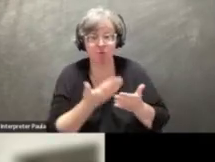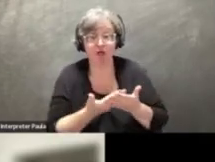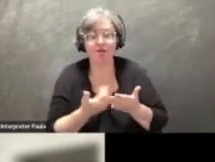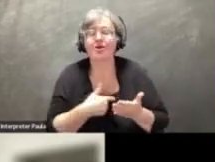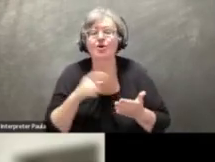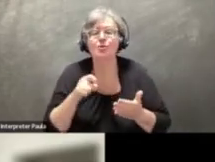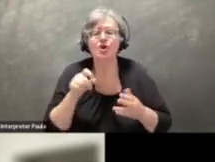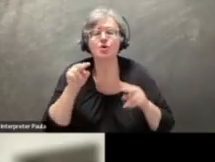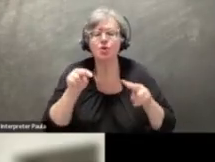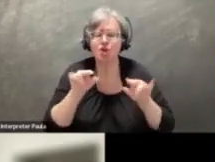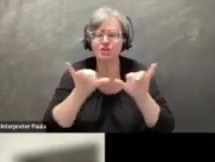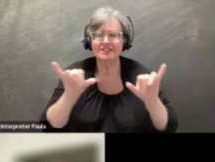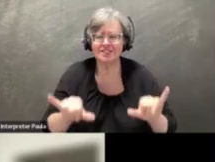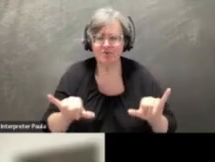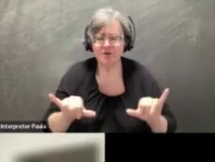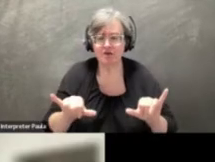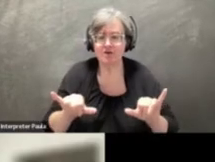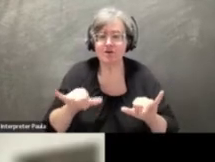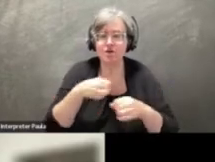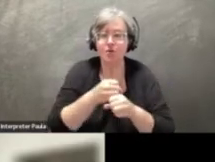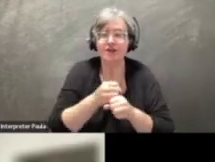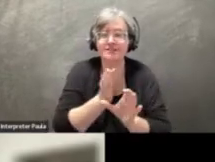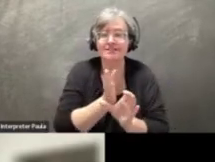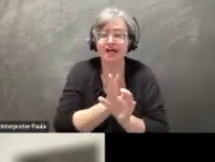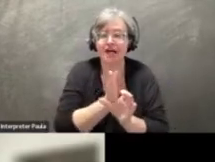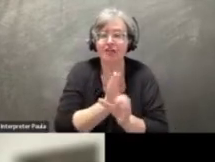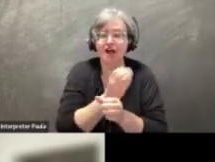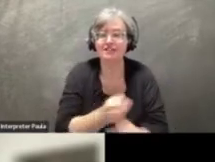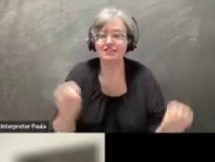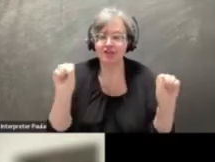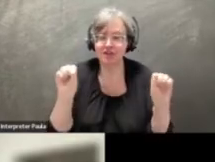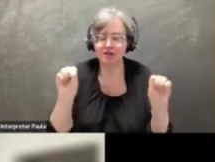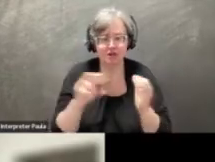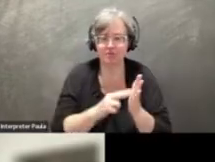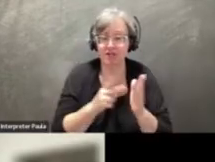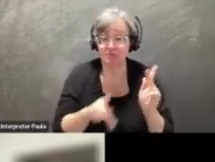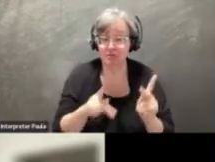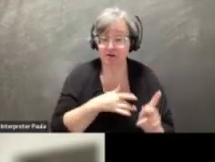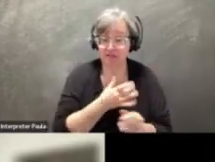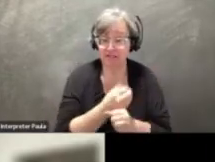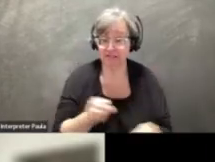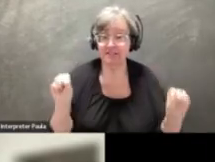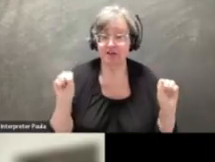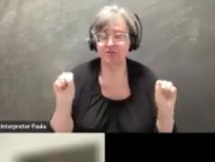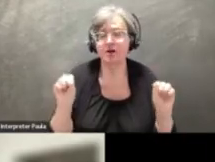look at a system that creates psychological safety for everyone. People feel safe and they have support and positive